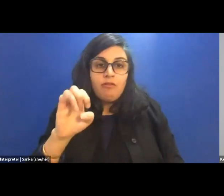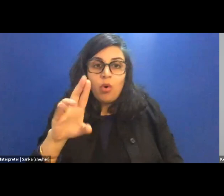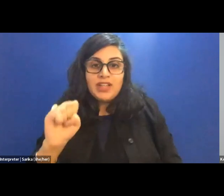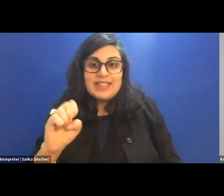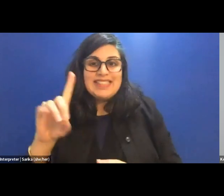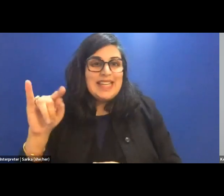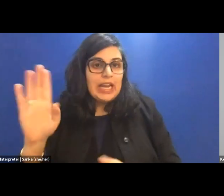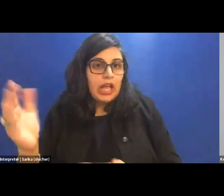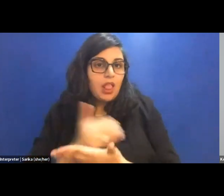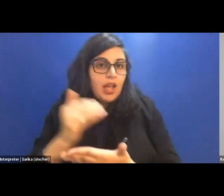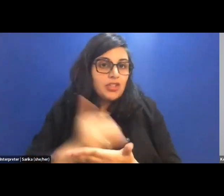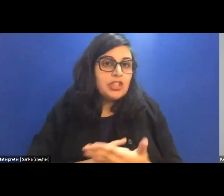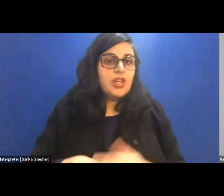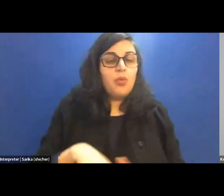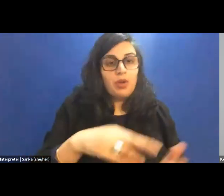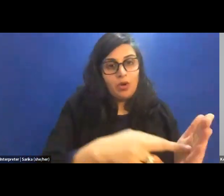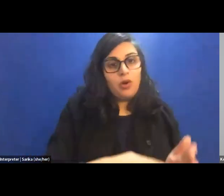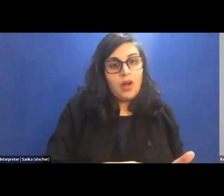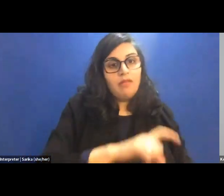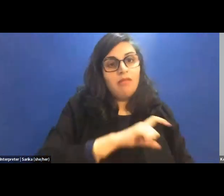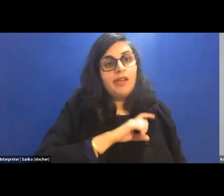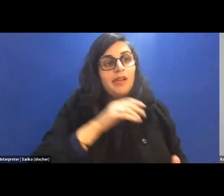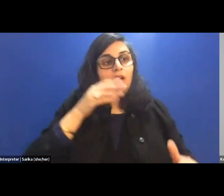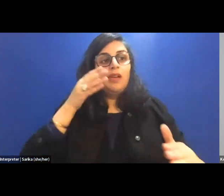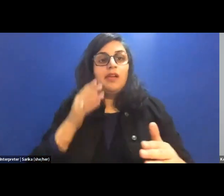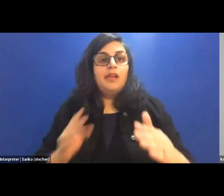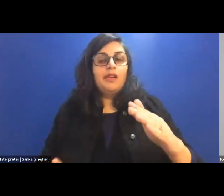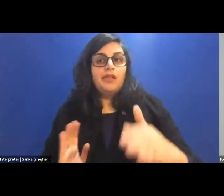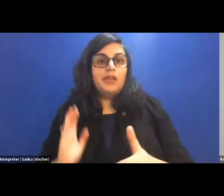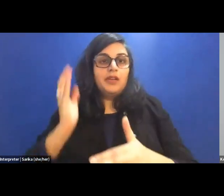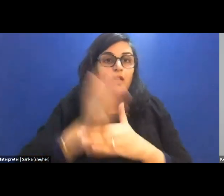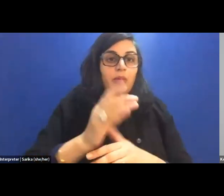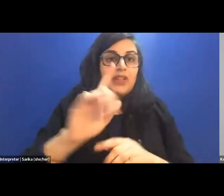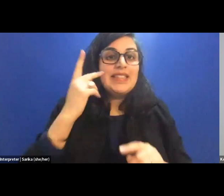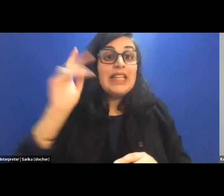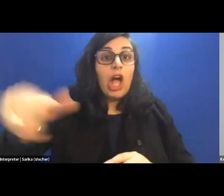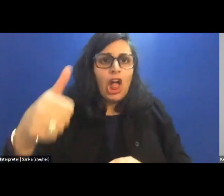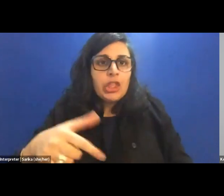groups. We required police to participate in federal use of force, data collection,